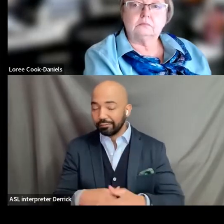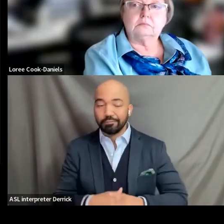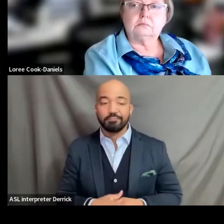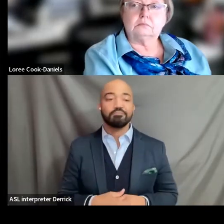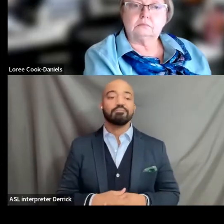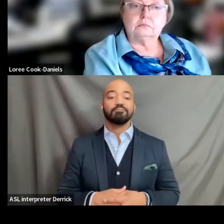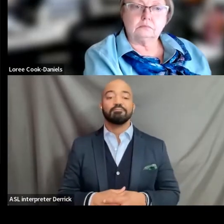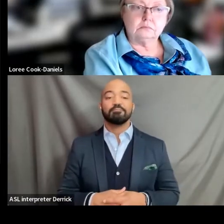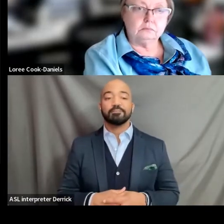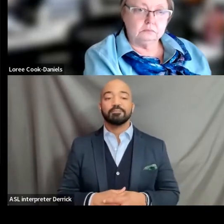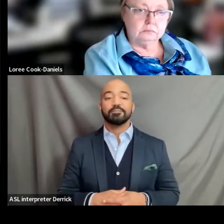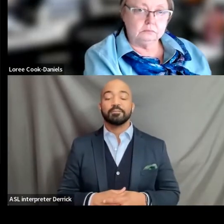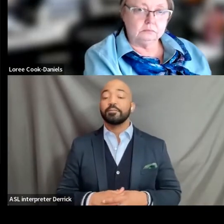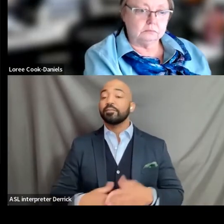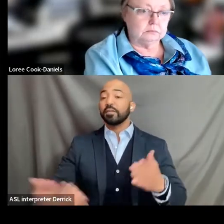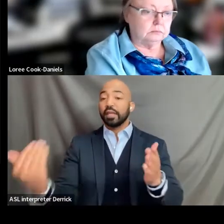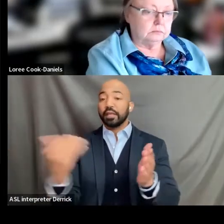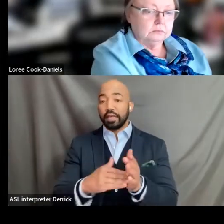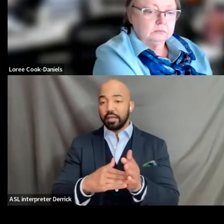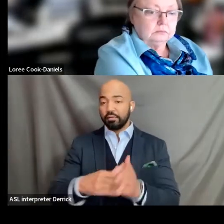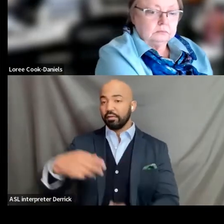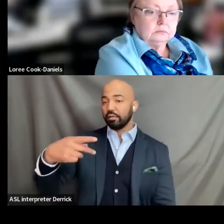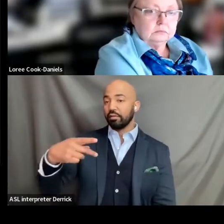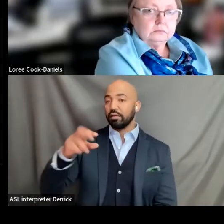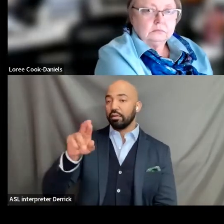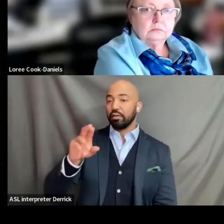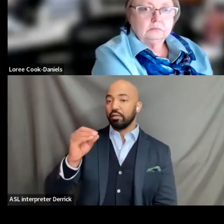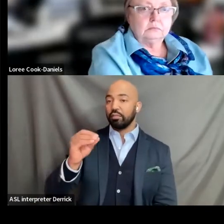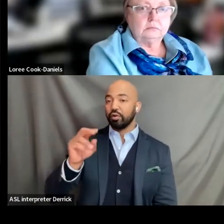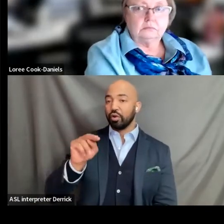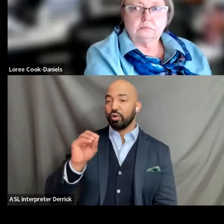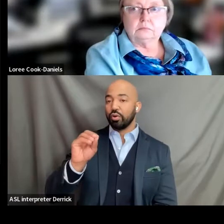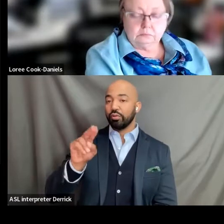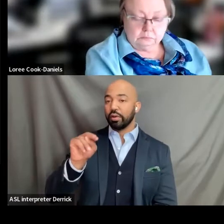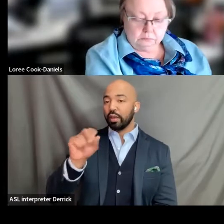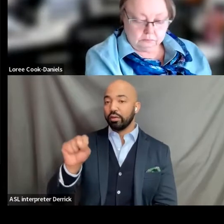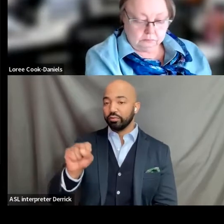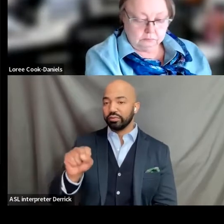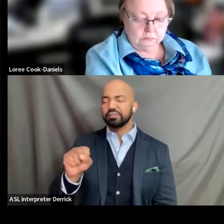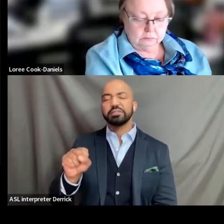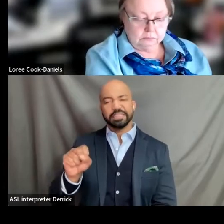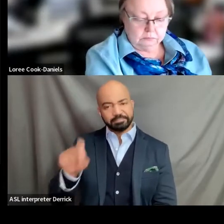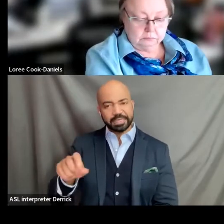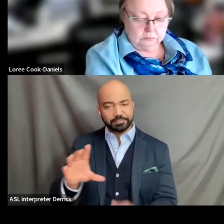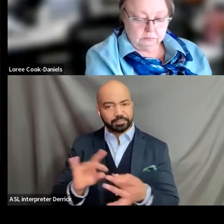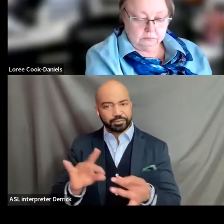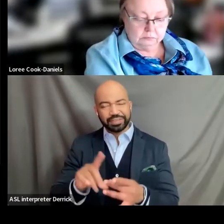I wanted to just do a quick reminder about pronouns 'cause I feel like I'm not doing my job if we don't mention pronouns at some point in time.